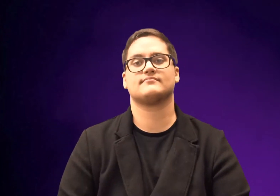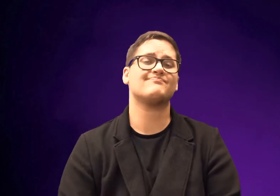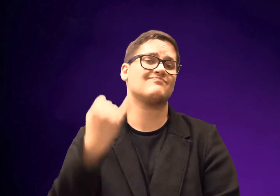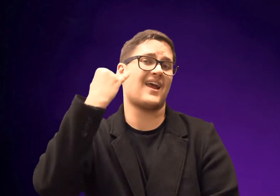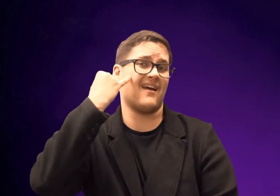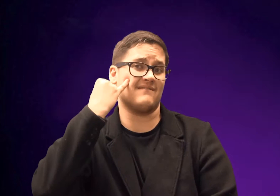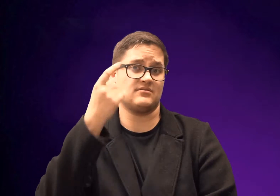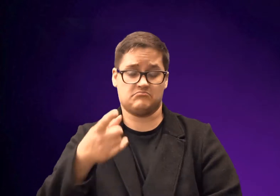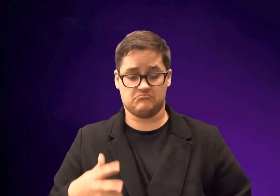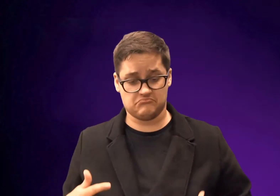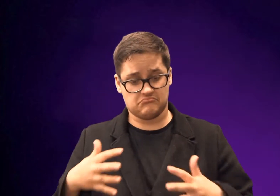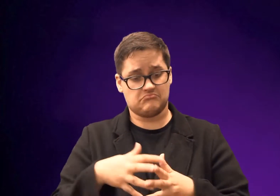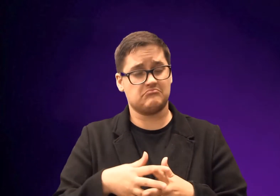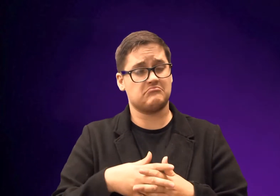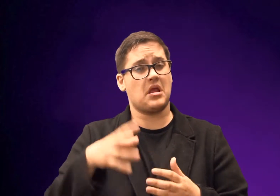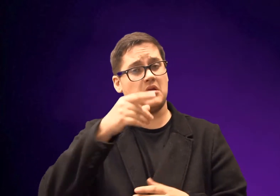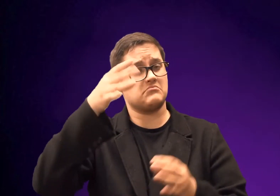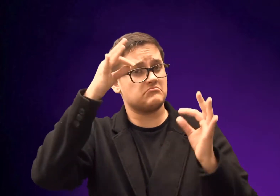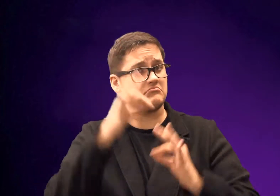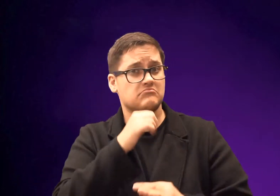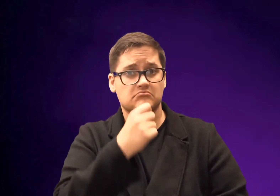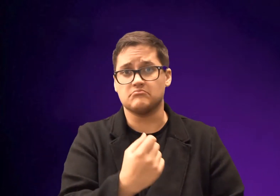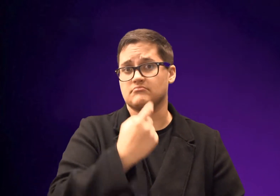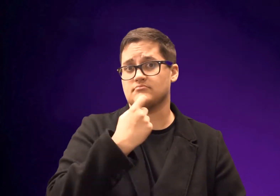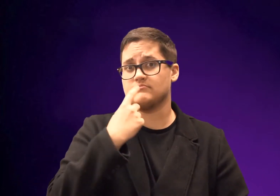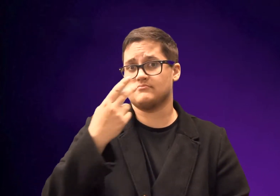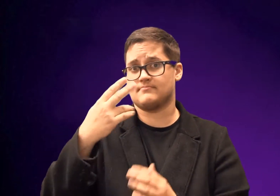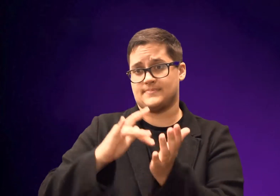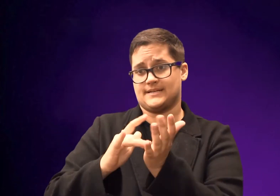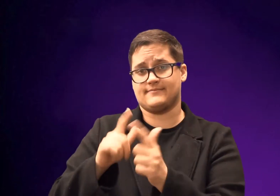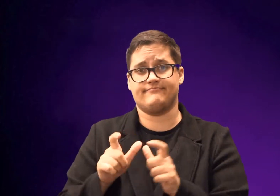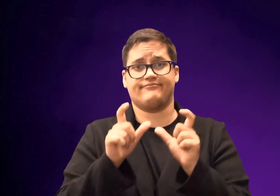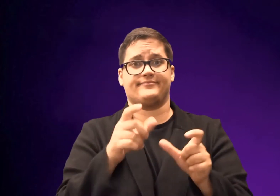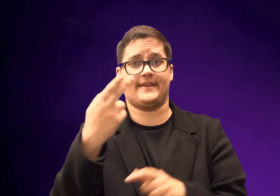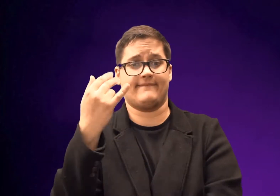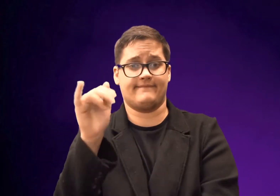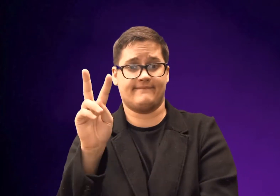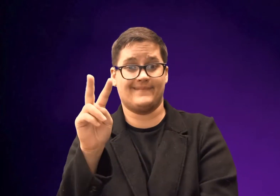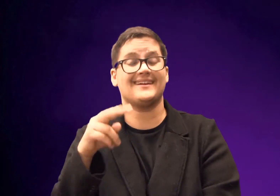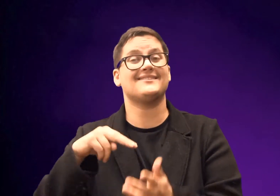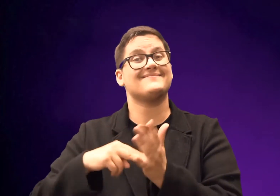If you become pregnant and choose to not take HIV medicines,